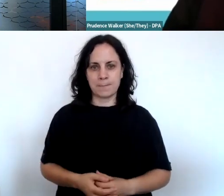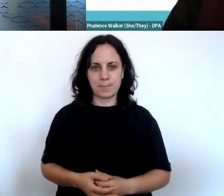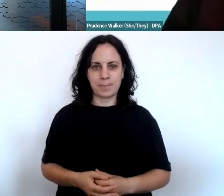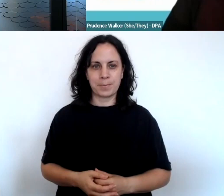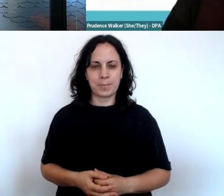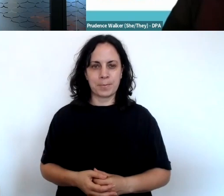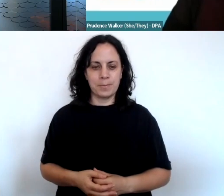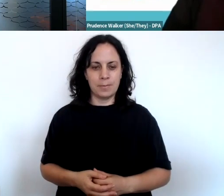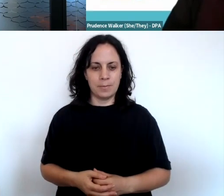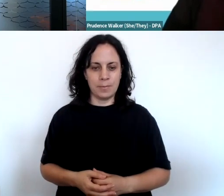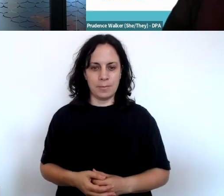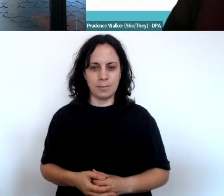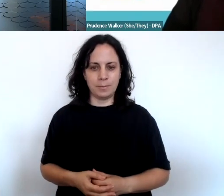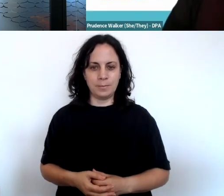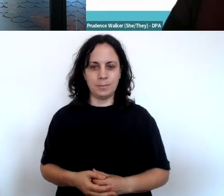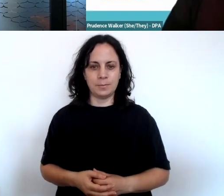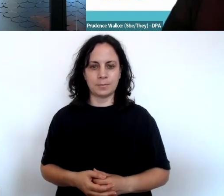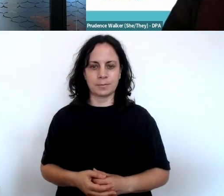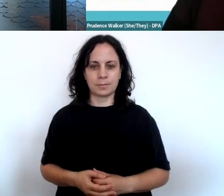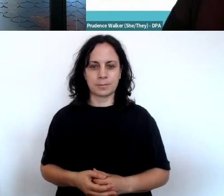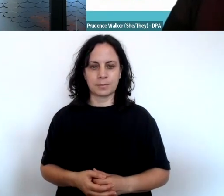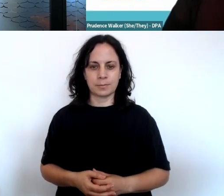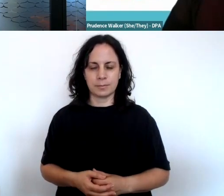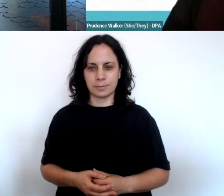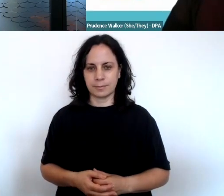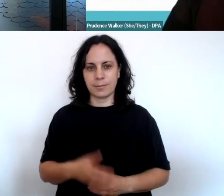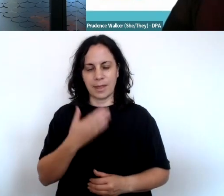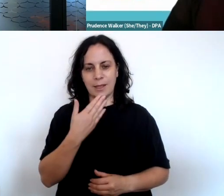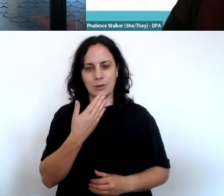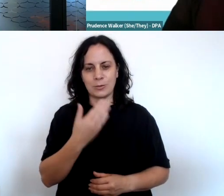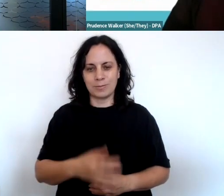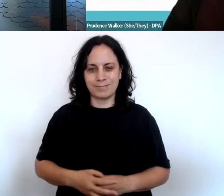Thank you for that Paula.